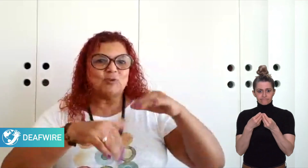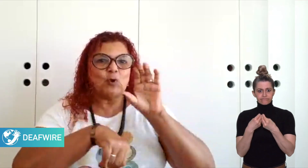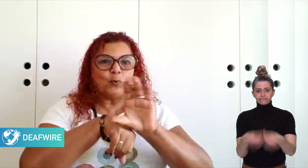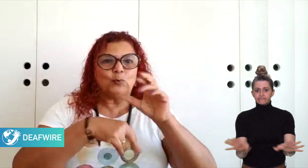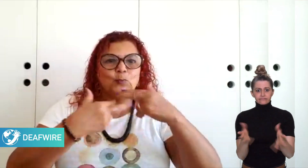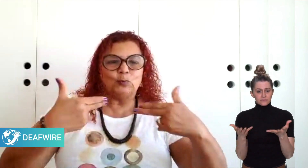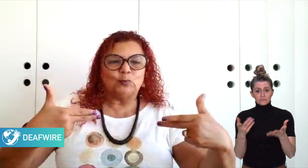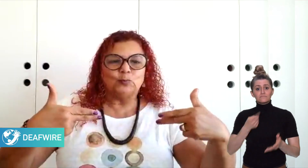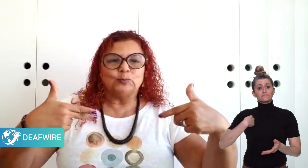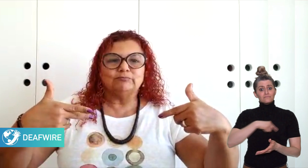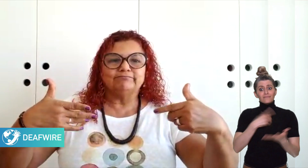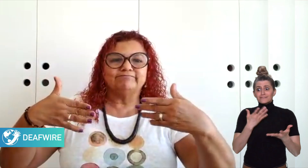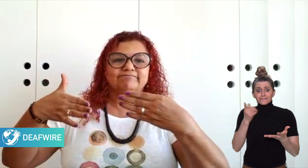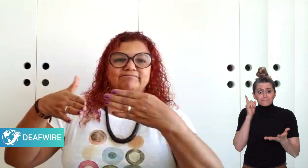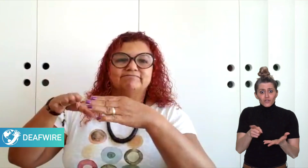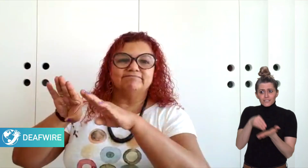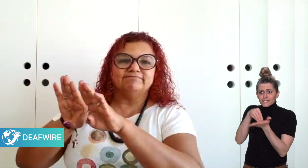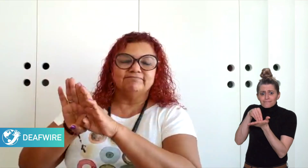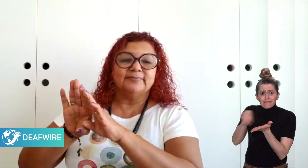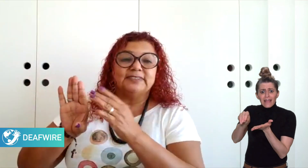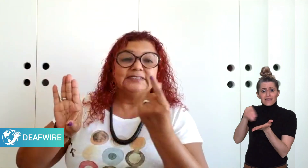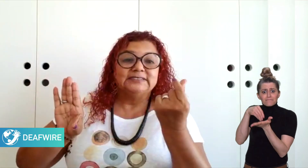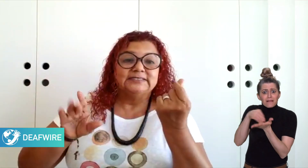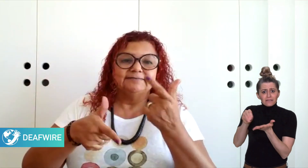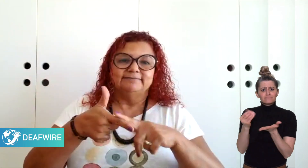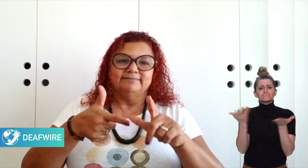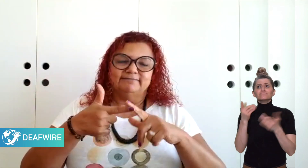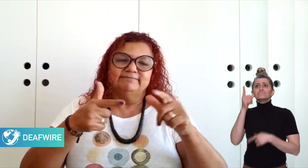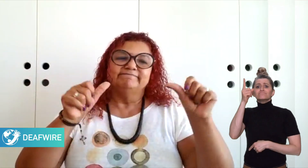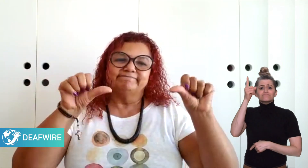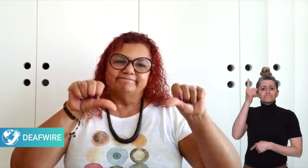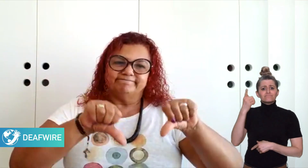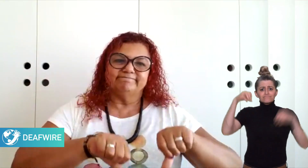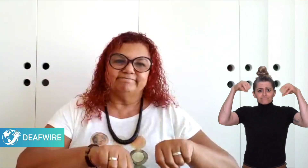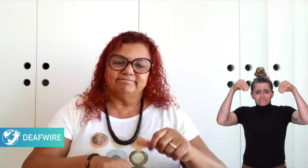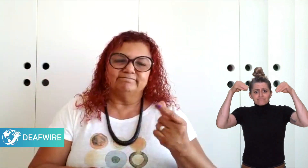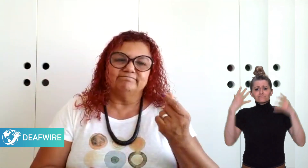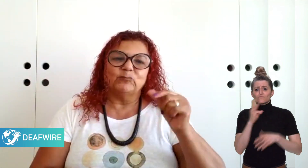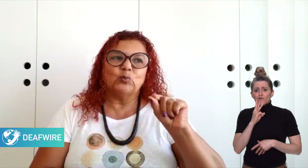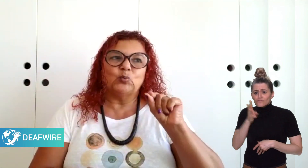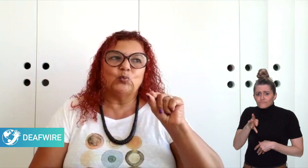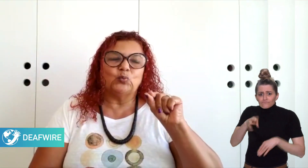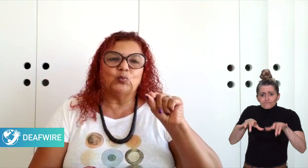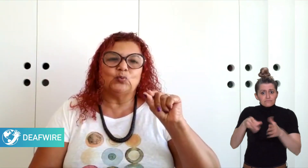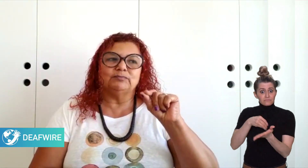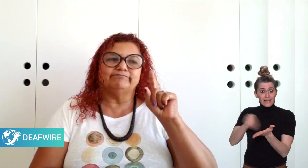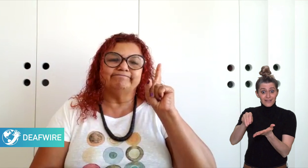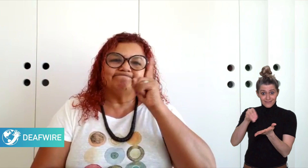but this has all stopped. This has caused us to lose money.